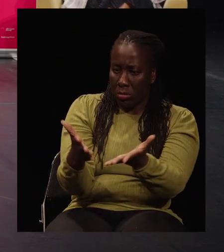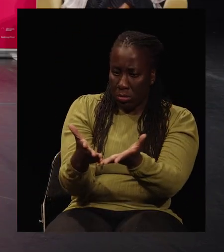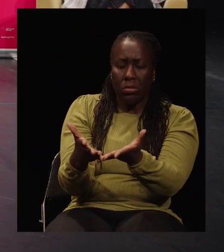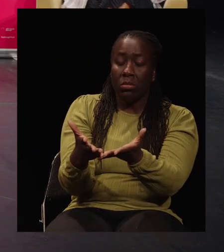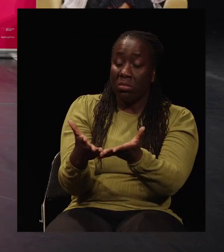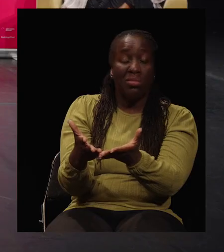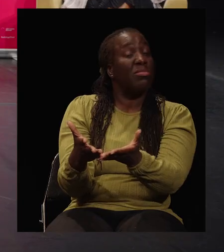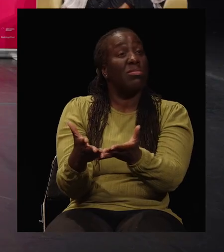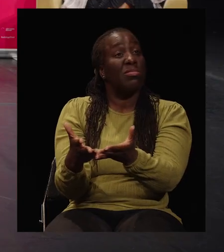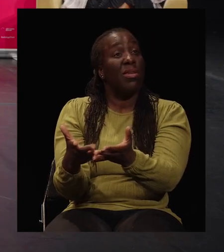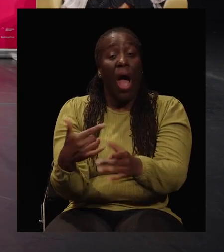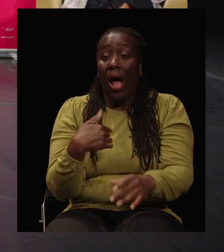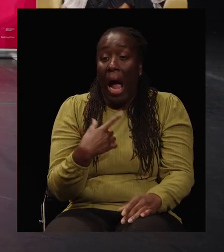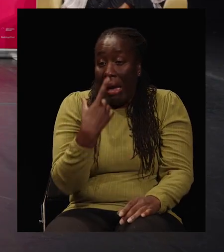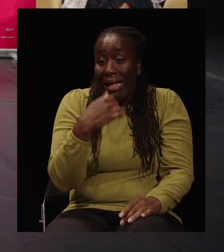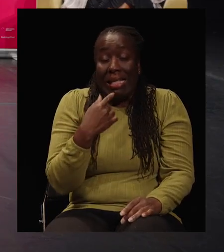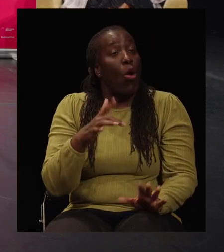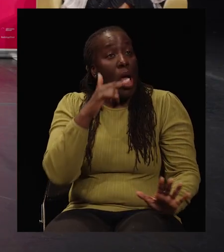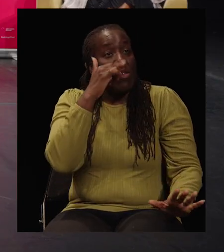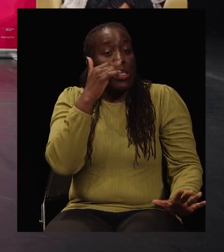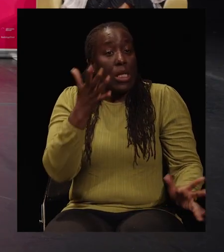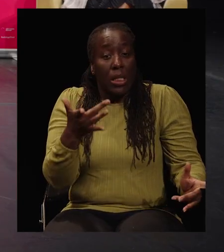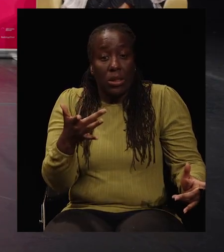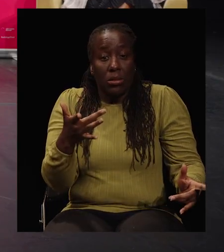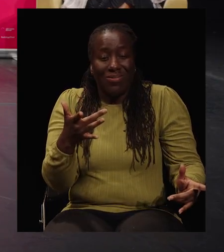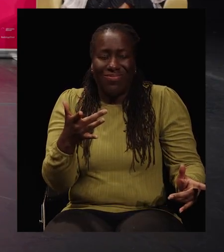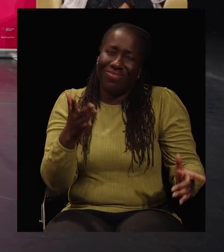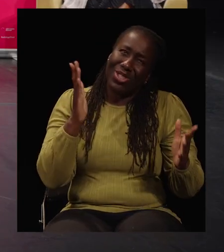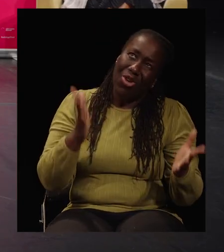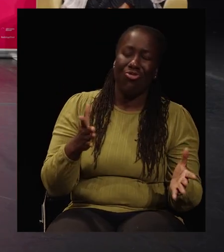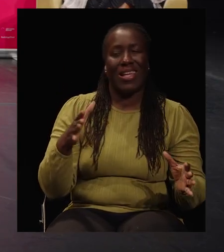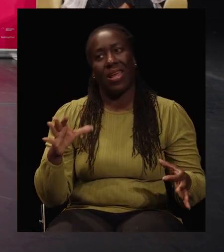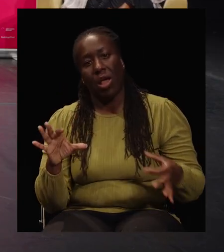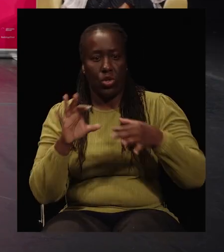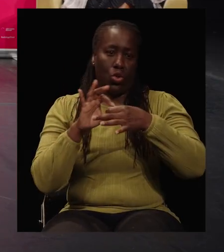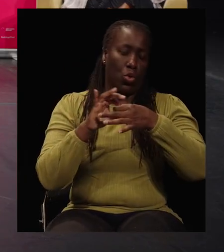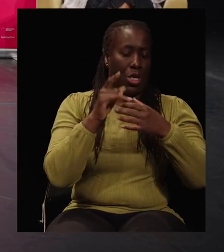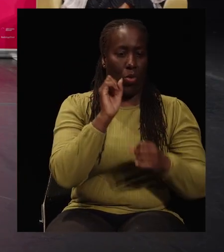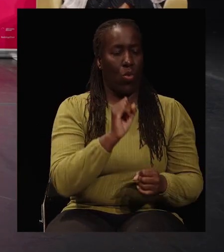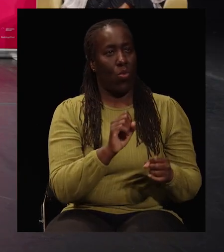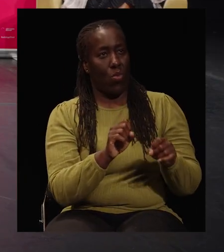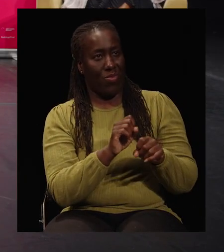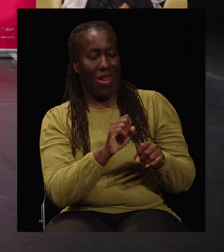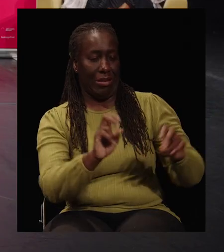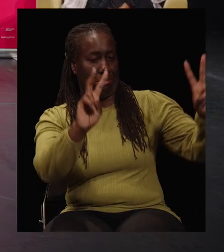I'd say, quite sophisticated. And then you don't necessarily associate that with being working class.